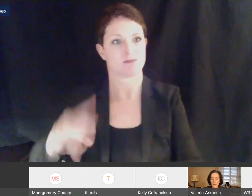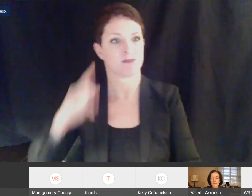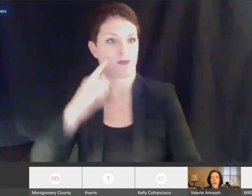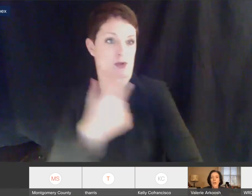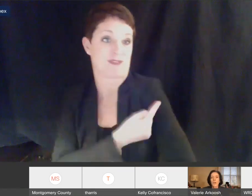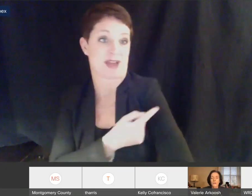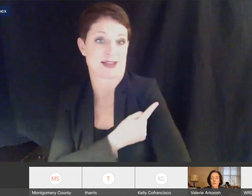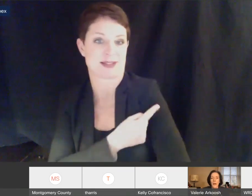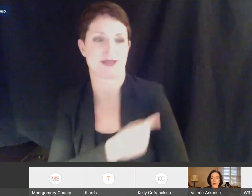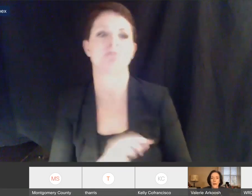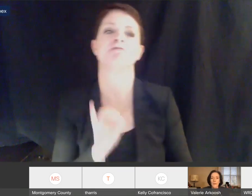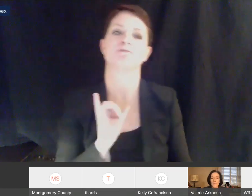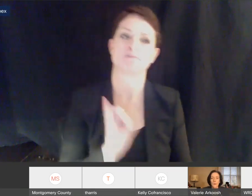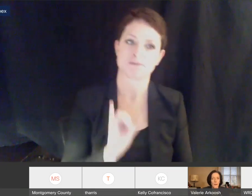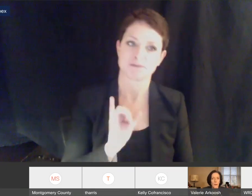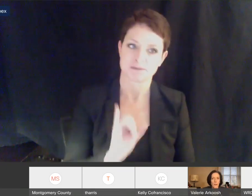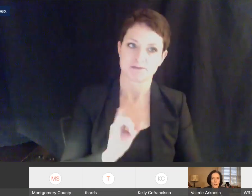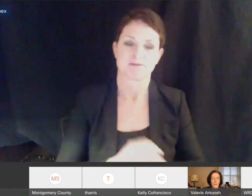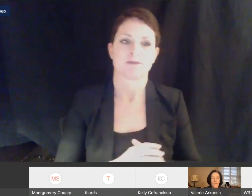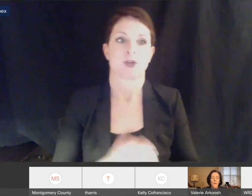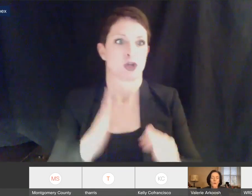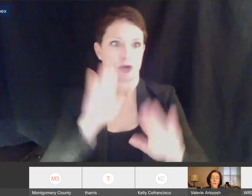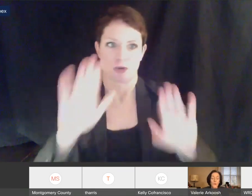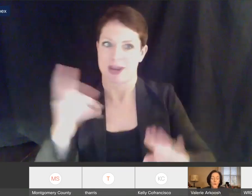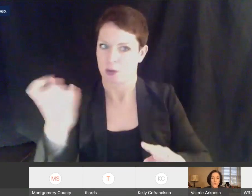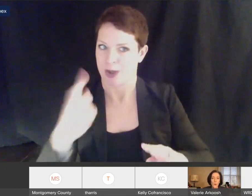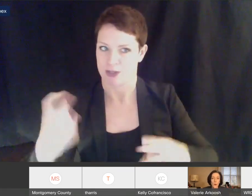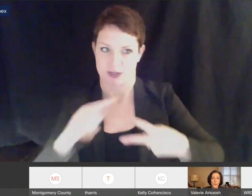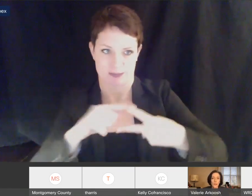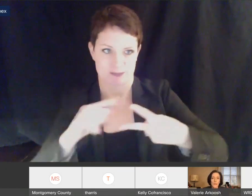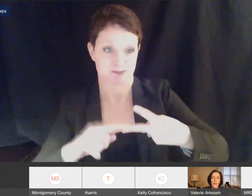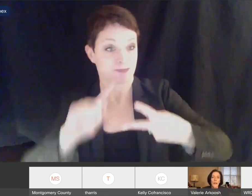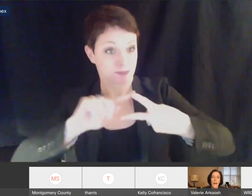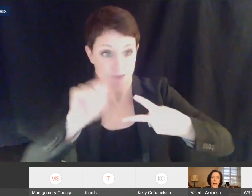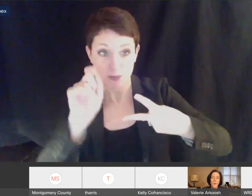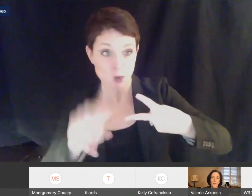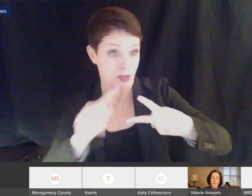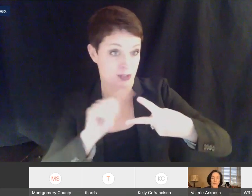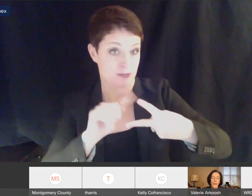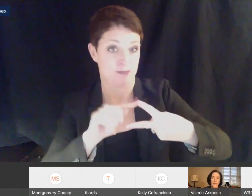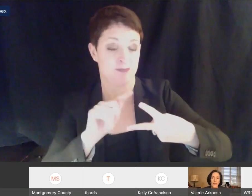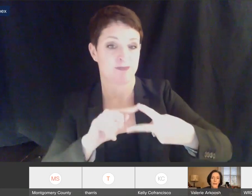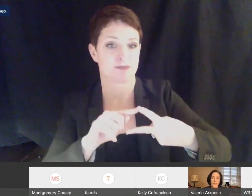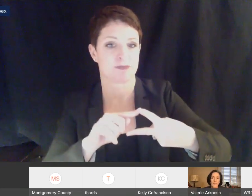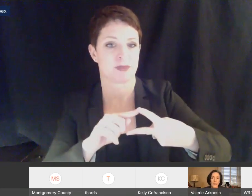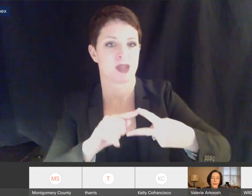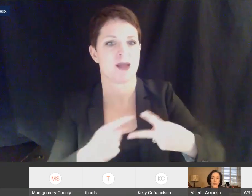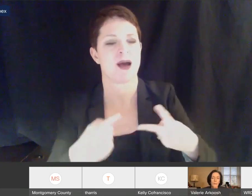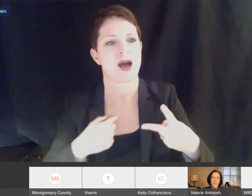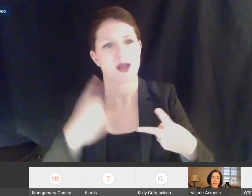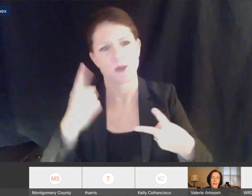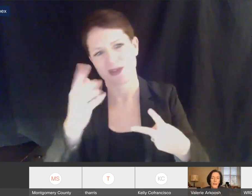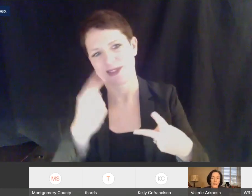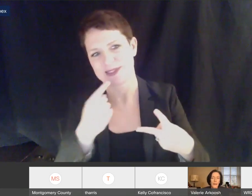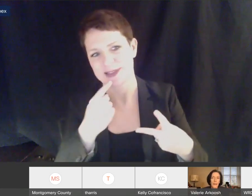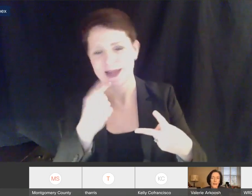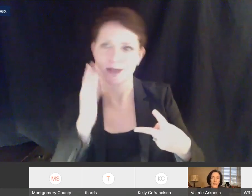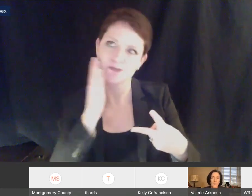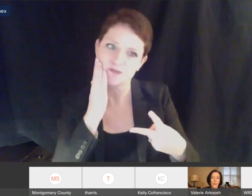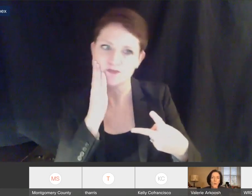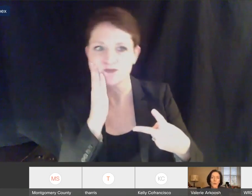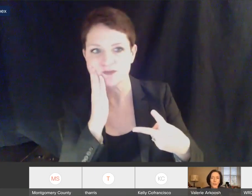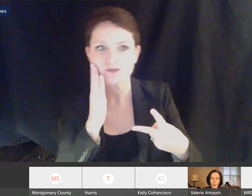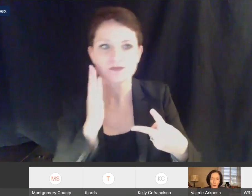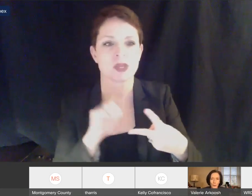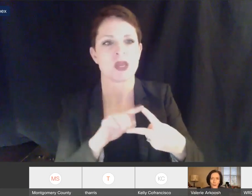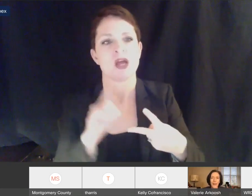[Commissioner Arkoosh] Yeah. Great questions. So for your first question, I would say that in about a week or two, I